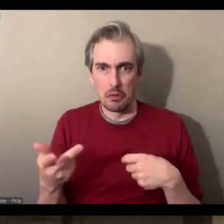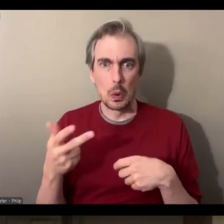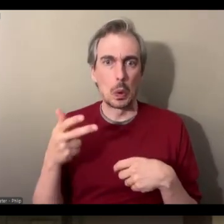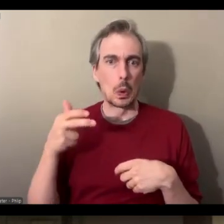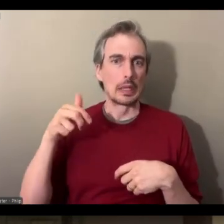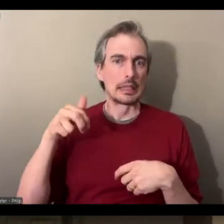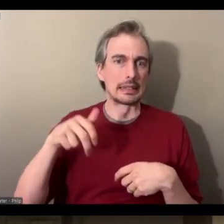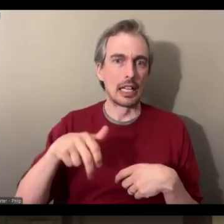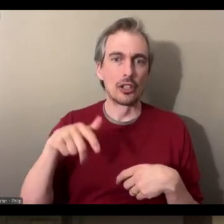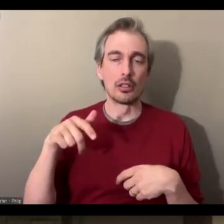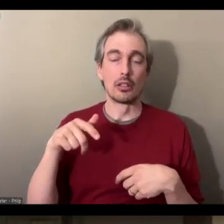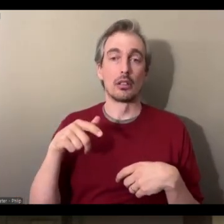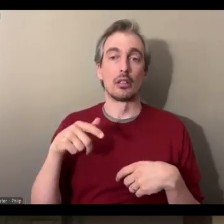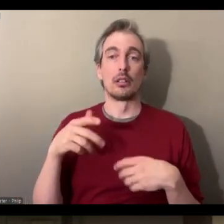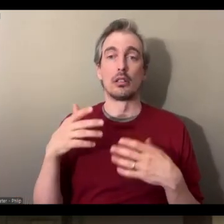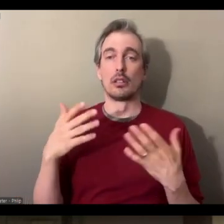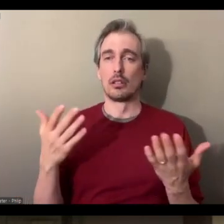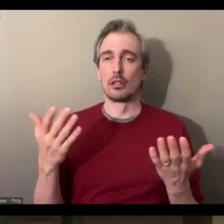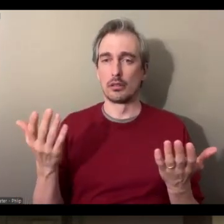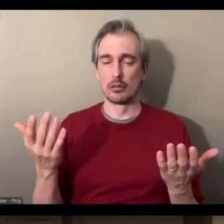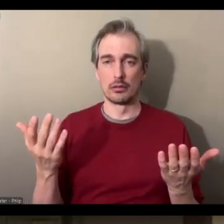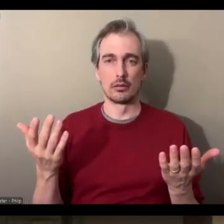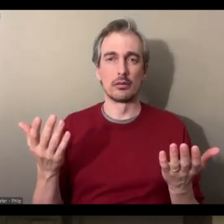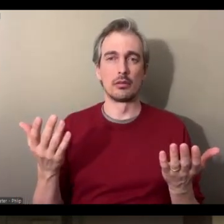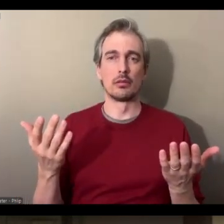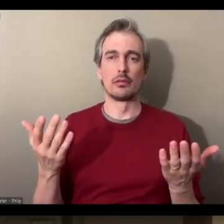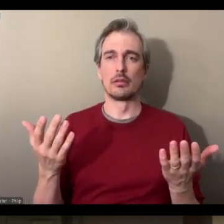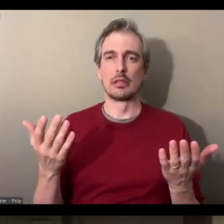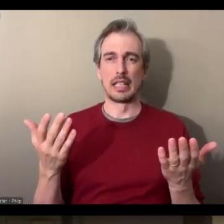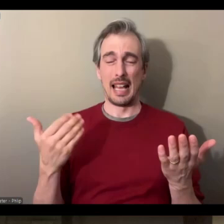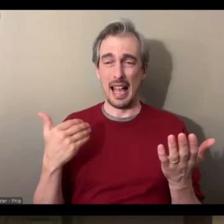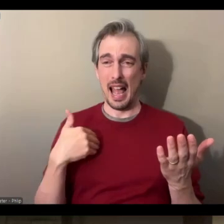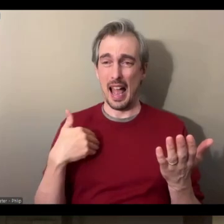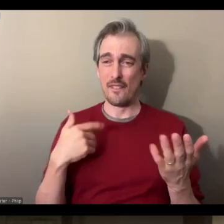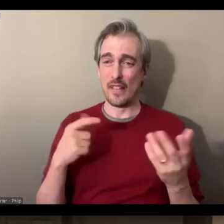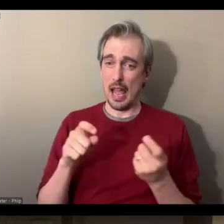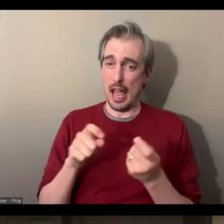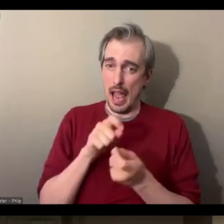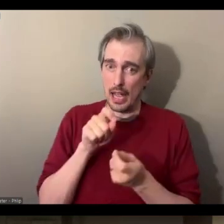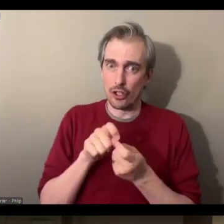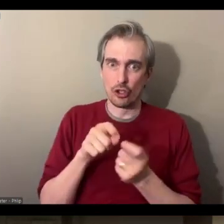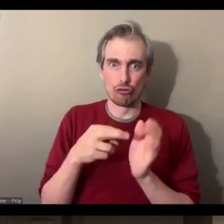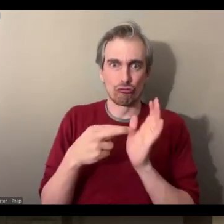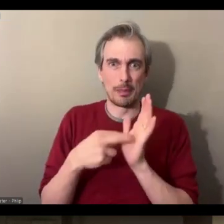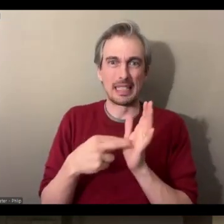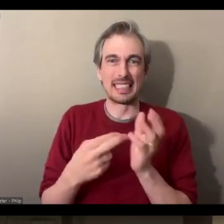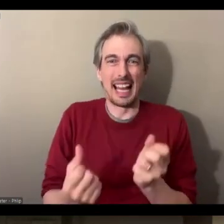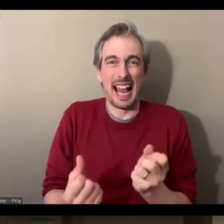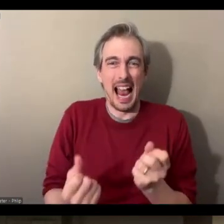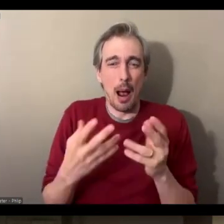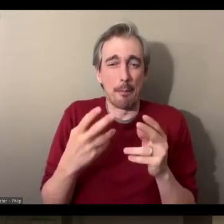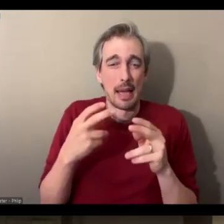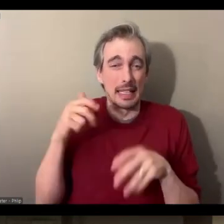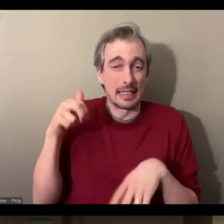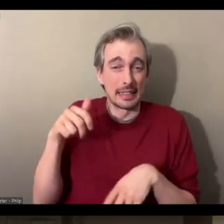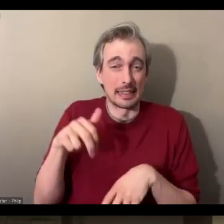as simple as an accurate representation of the number of stairs. And if you do that, an enormous